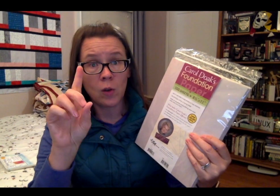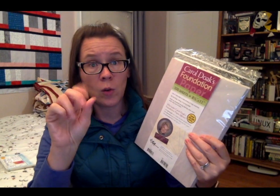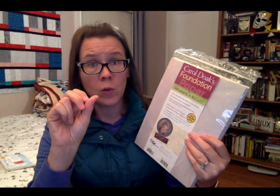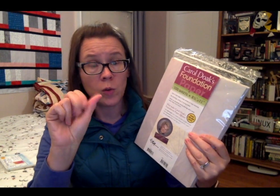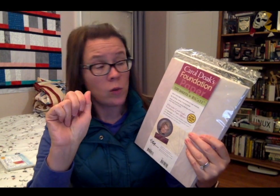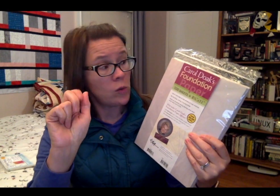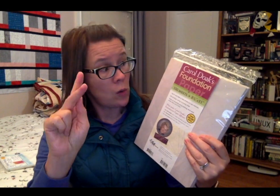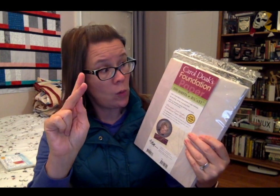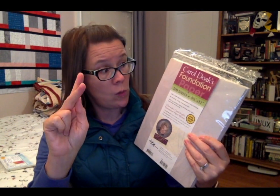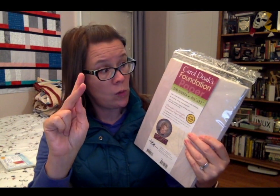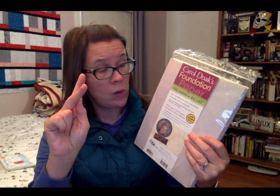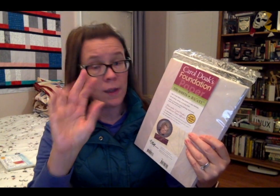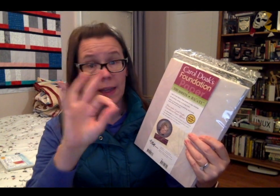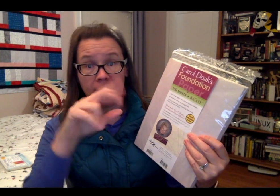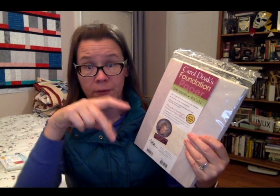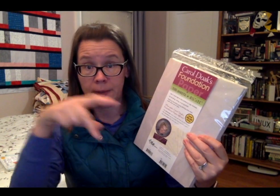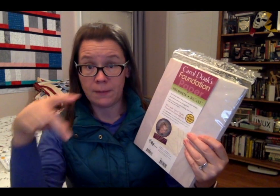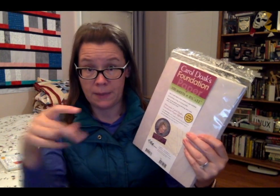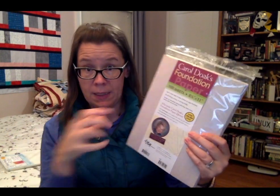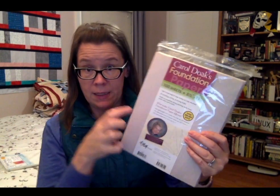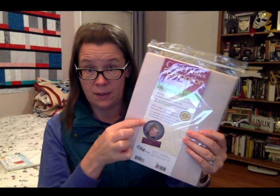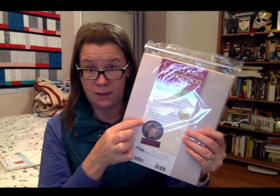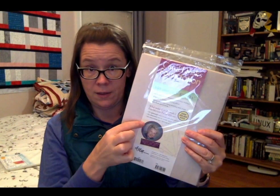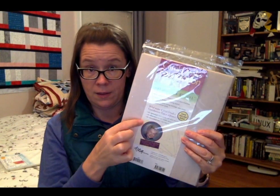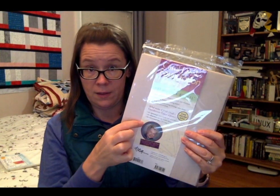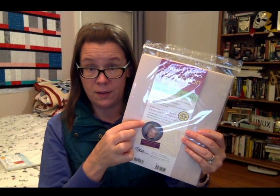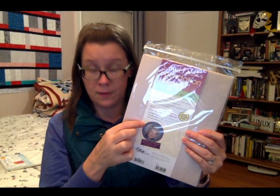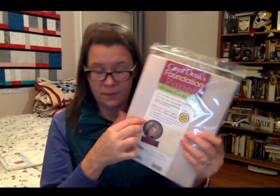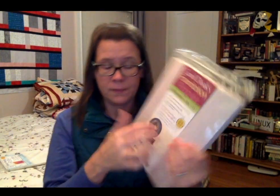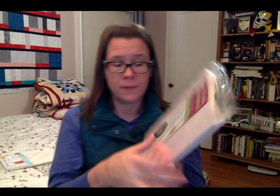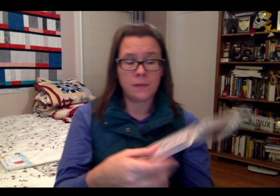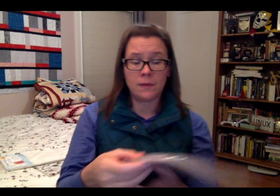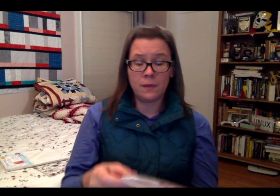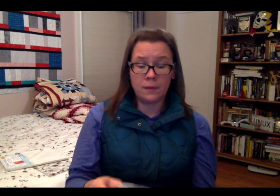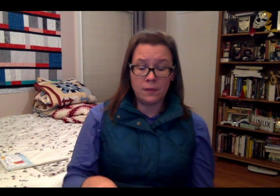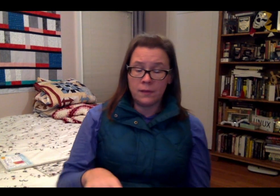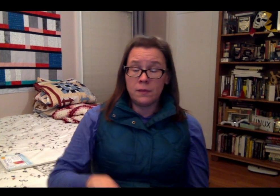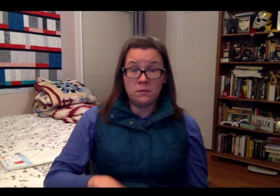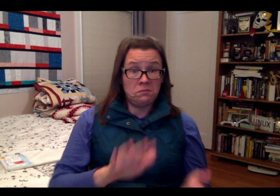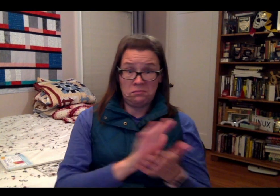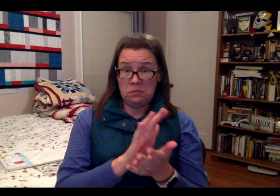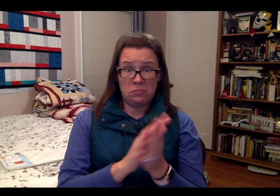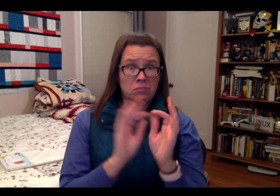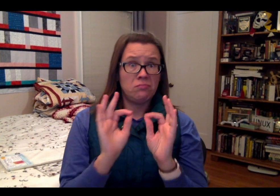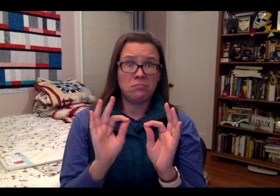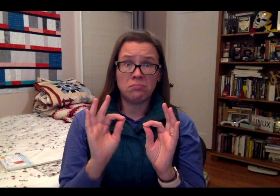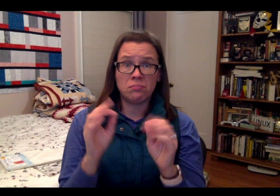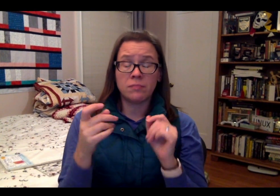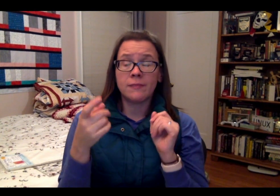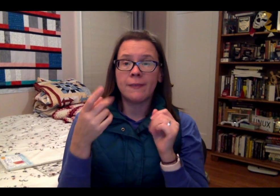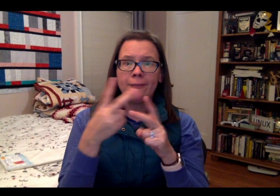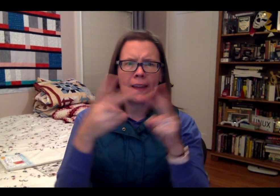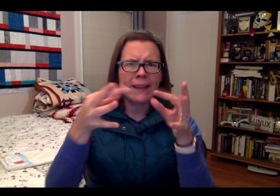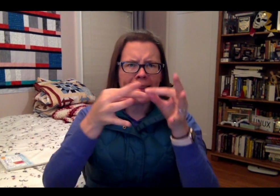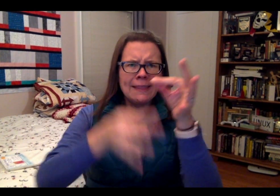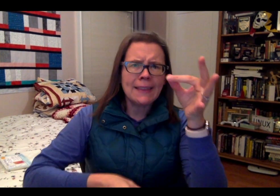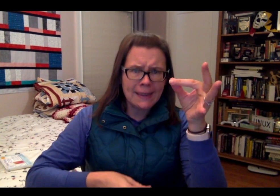So I've used Carol Doakes foundation paper piecing paper, and the paper works great.